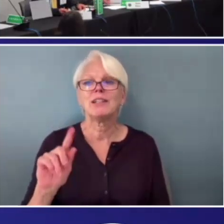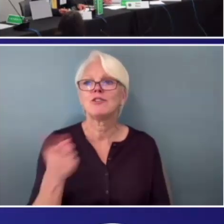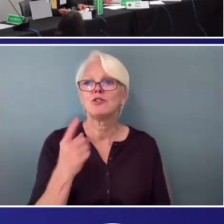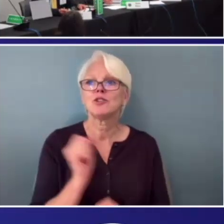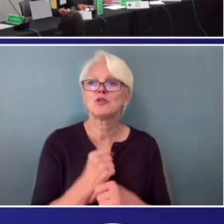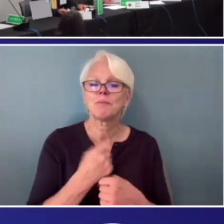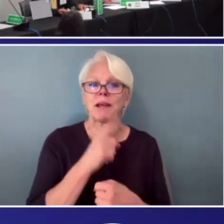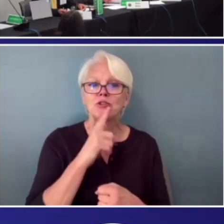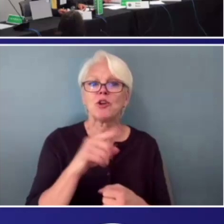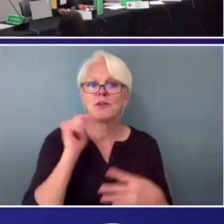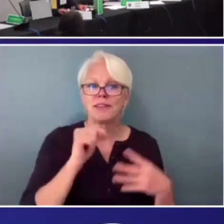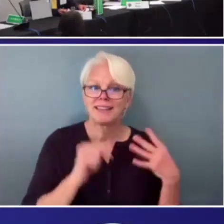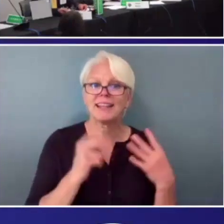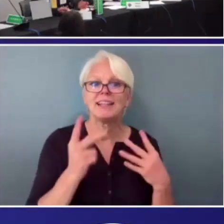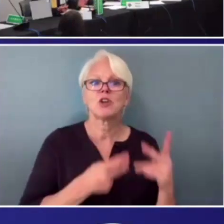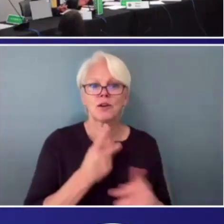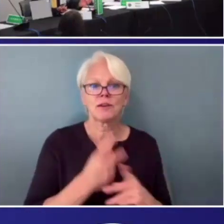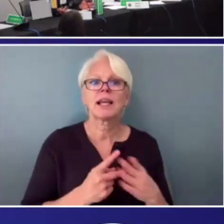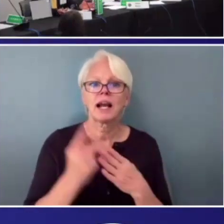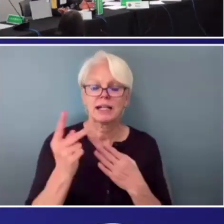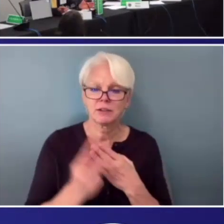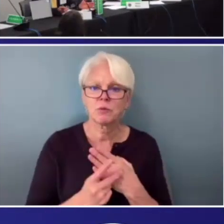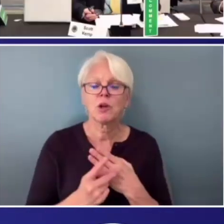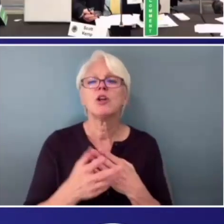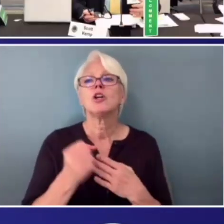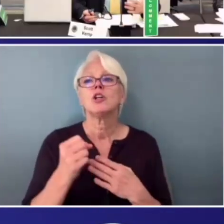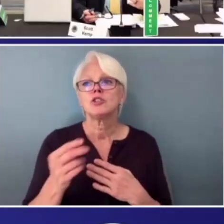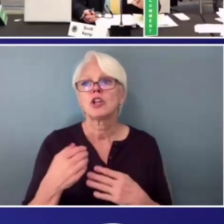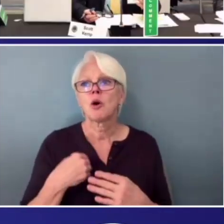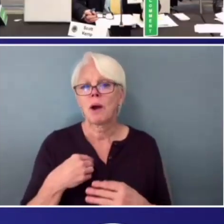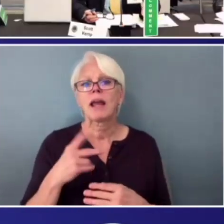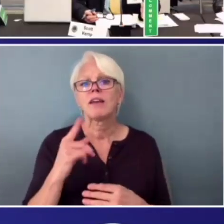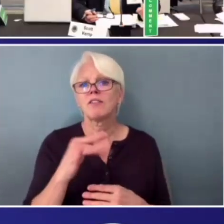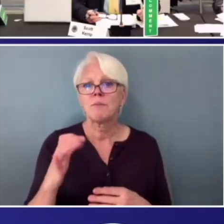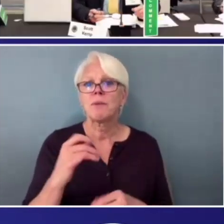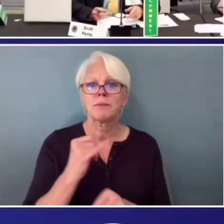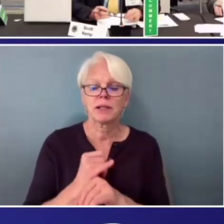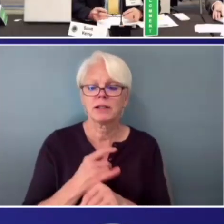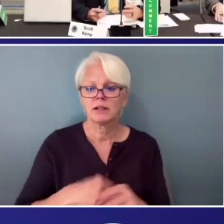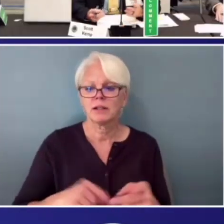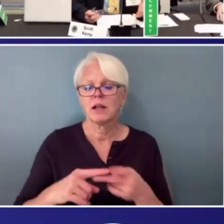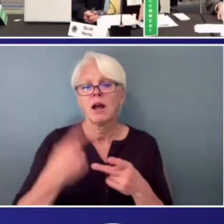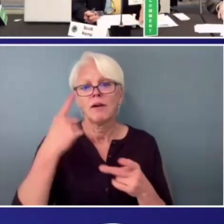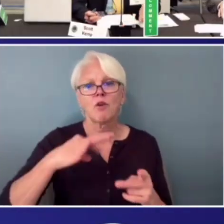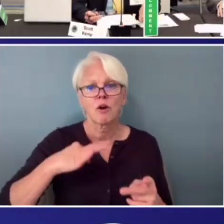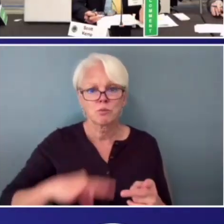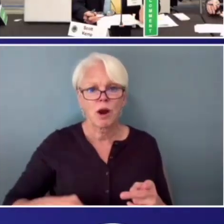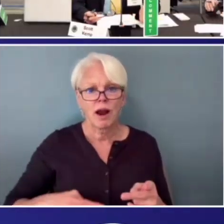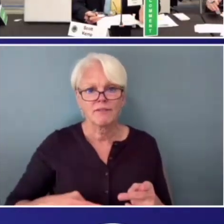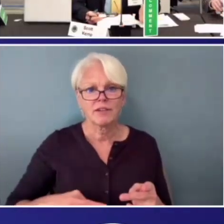are the types of programs. And so I have a public institution, I have a for-profit institution, and the program physician assistant.